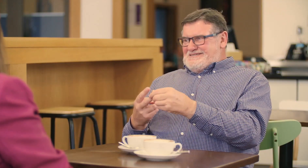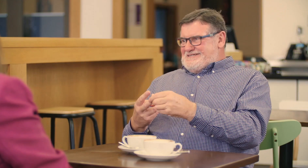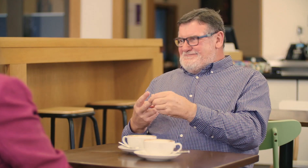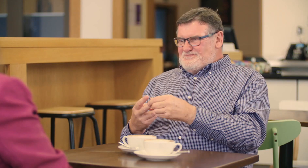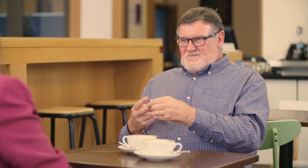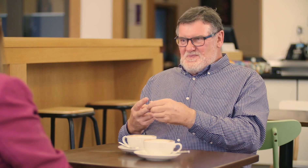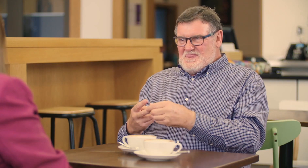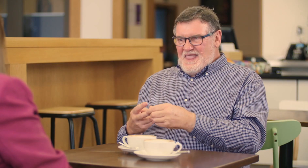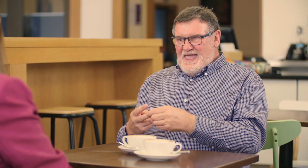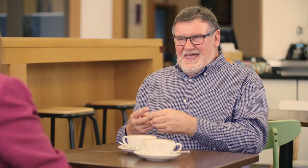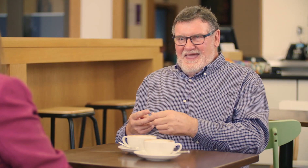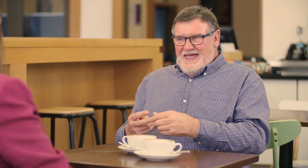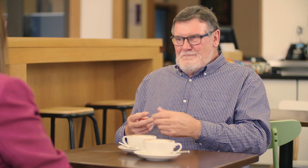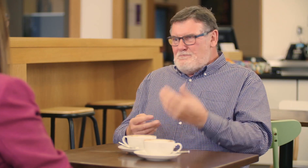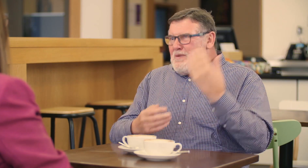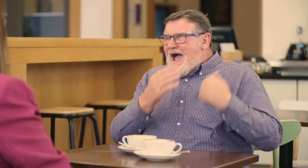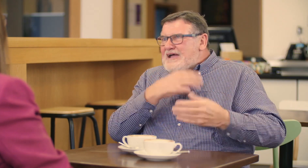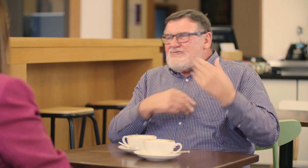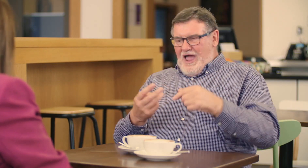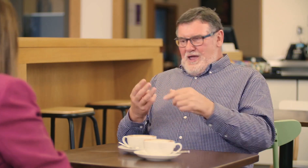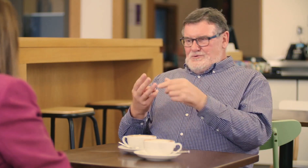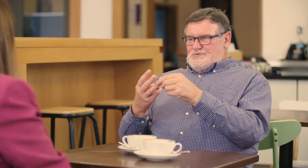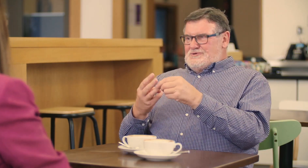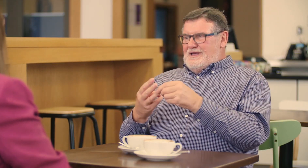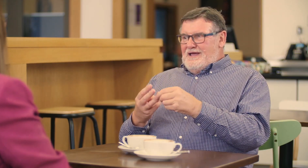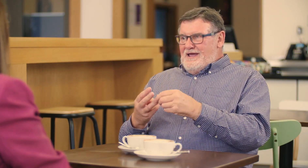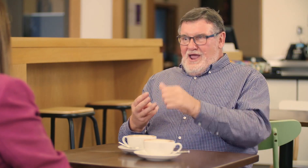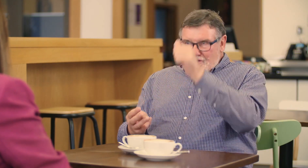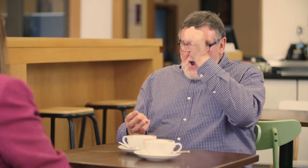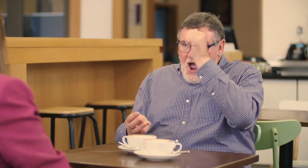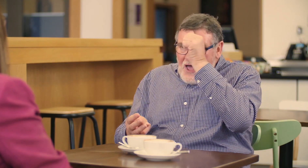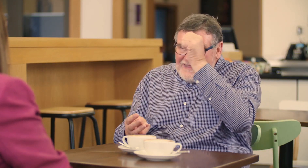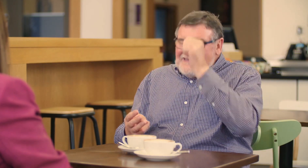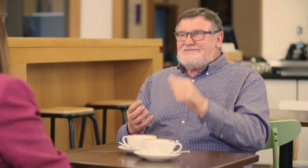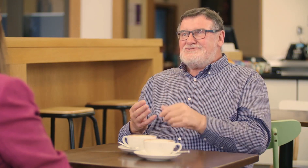your background, knowledge,